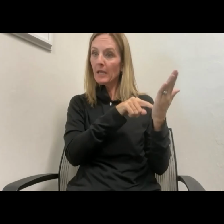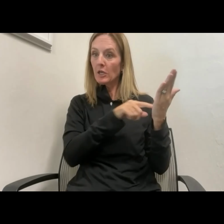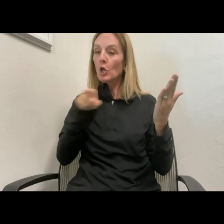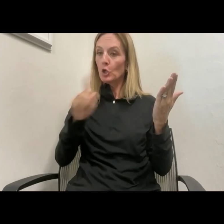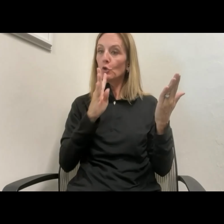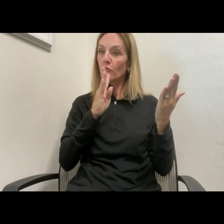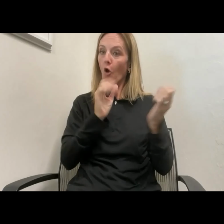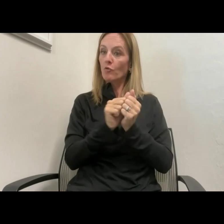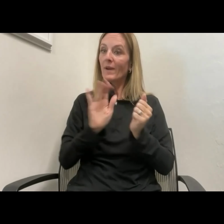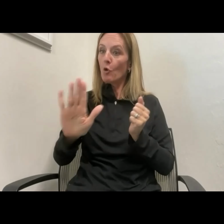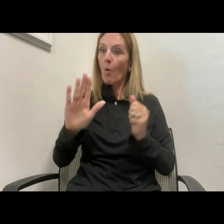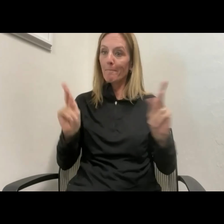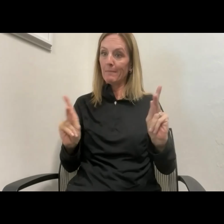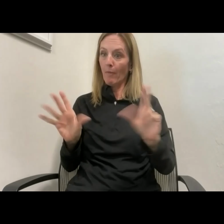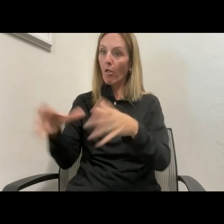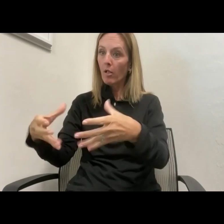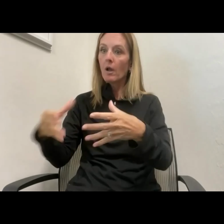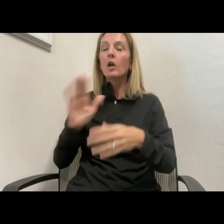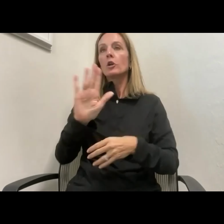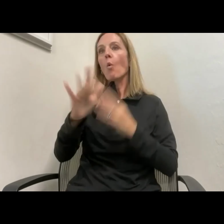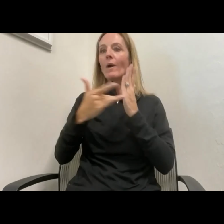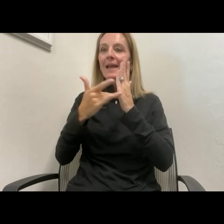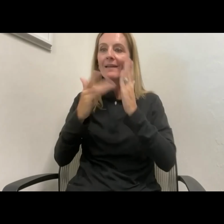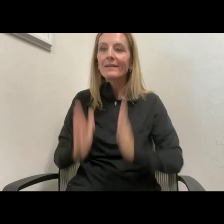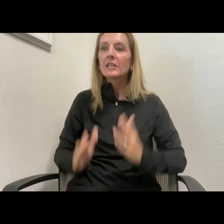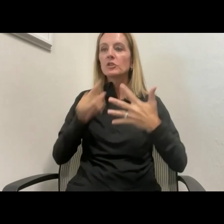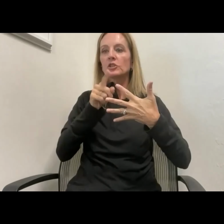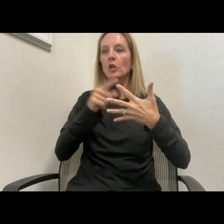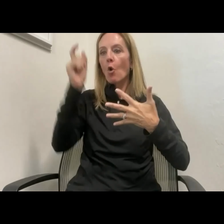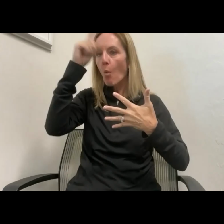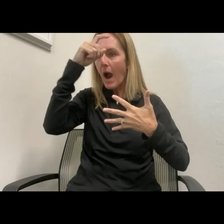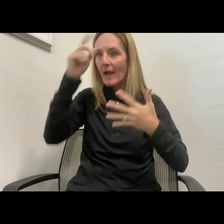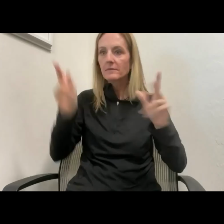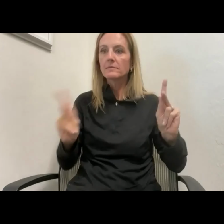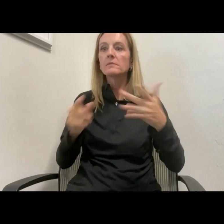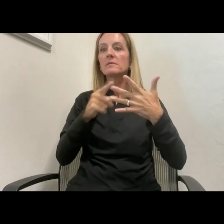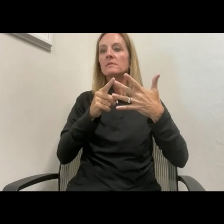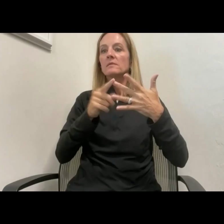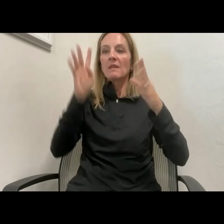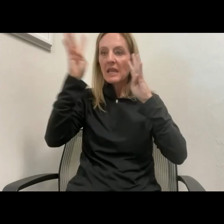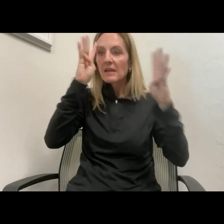Like I said earlier, your technicians, your wise ones, your innovators or people in the community,